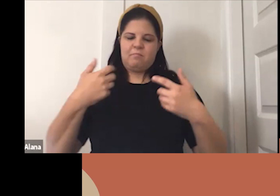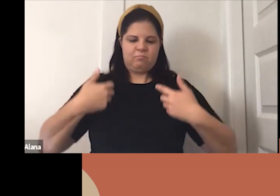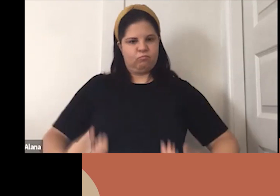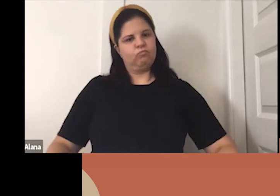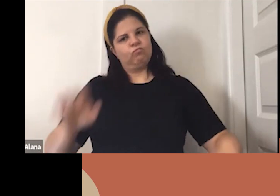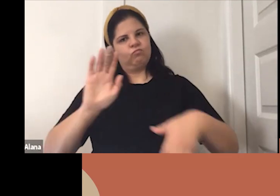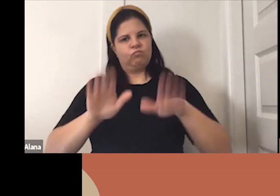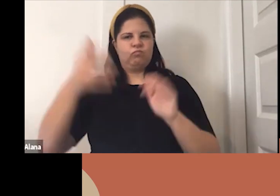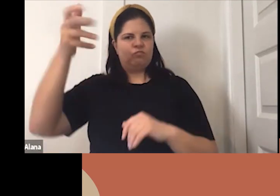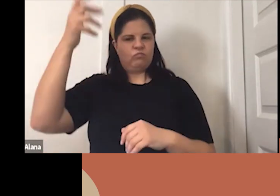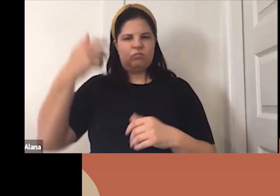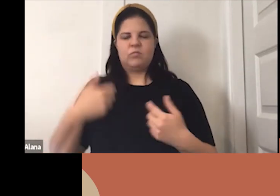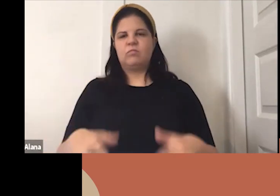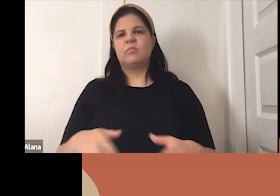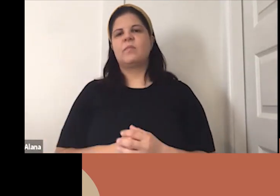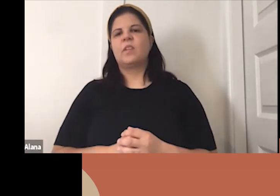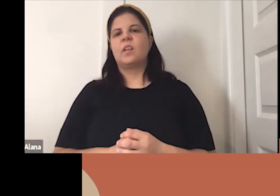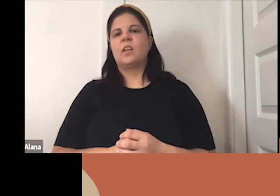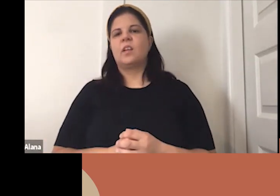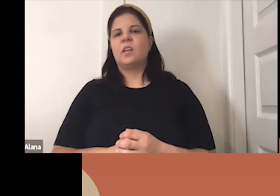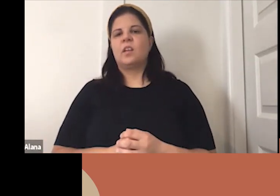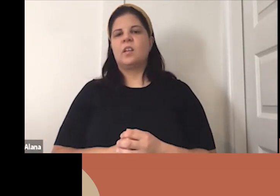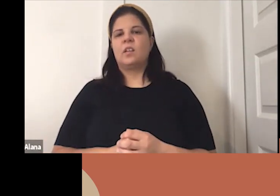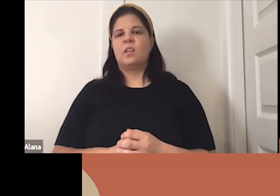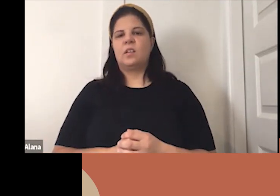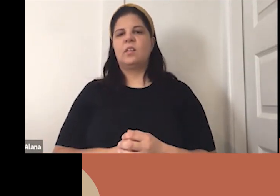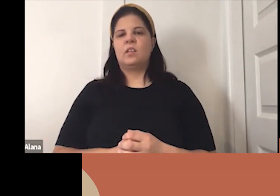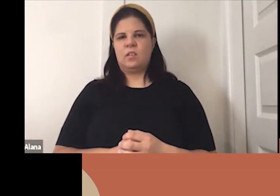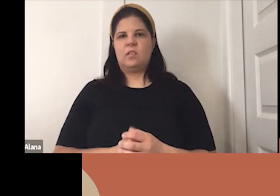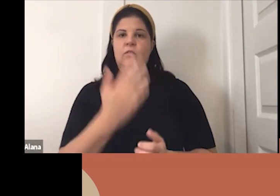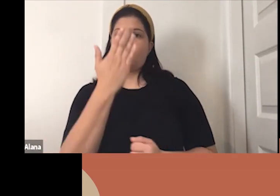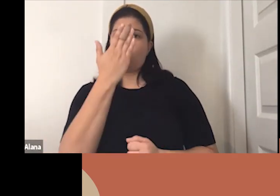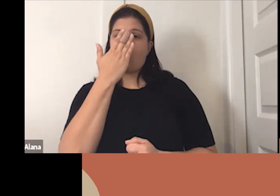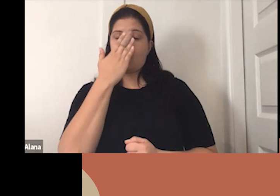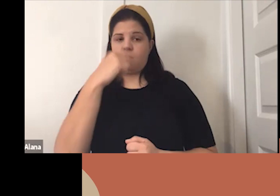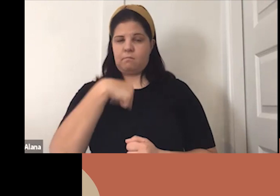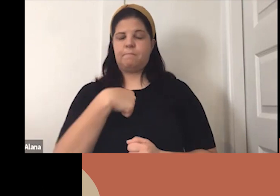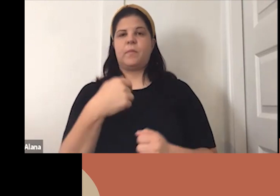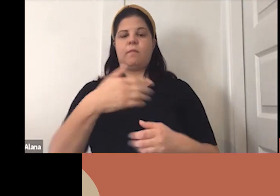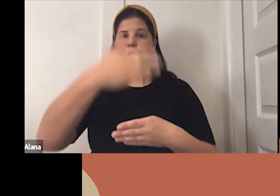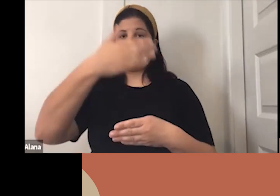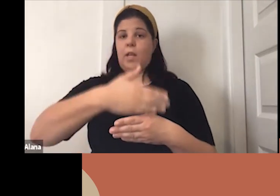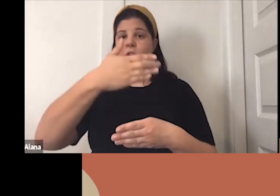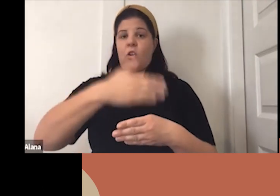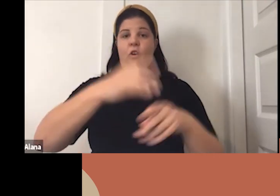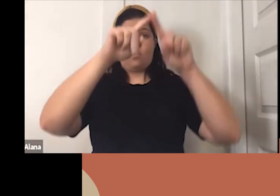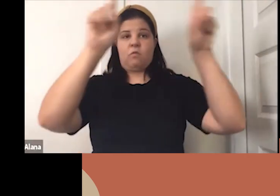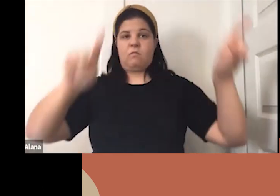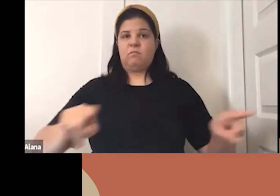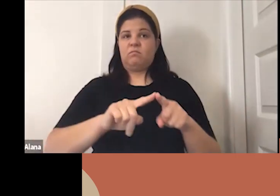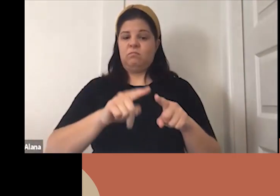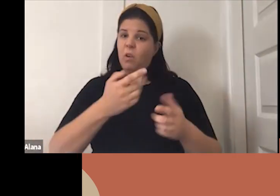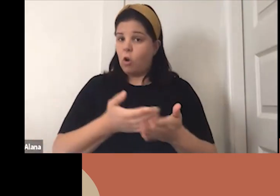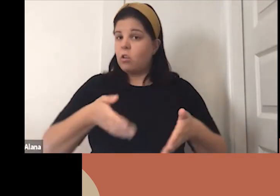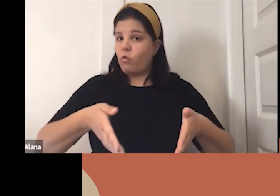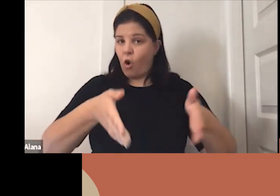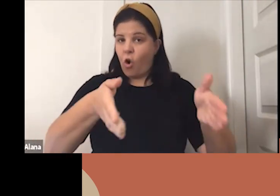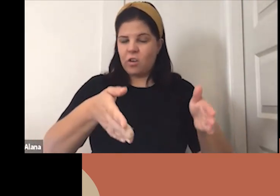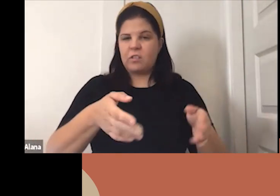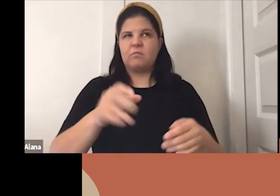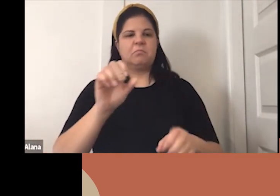I stand before a window framework set up on the road as I talk with a colleague, that